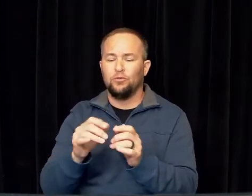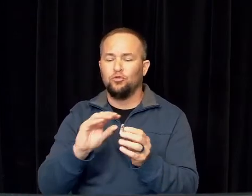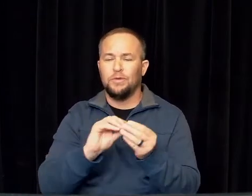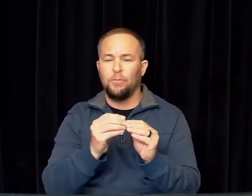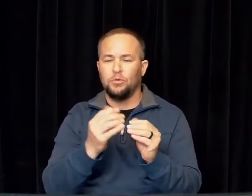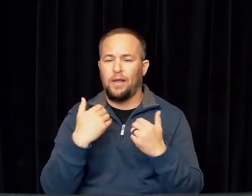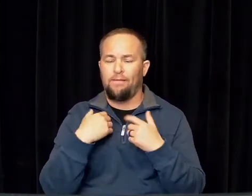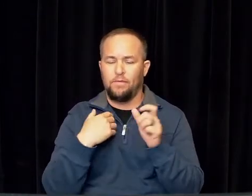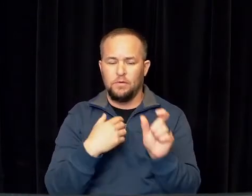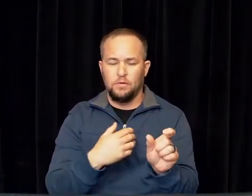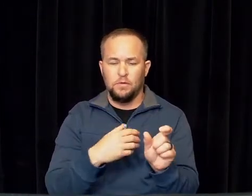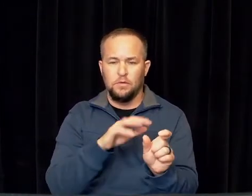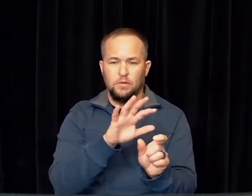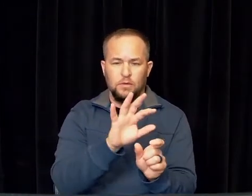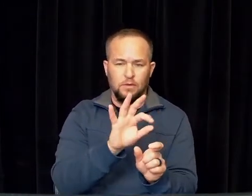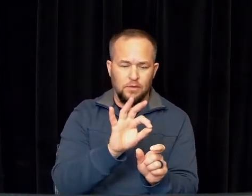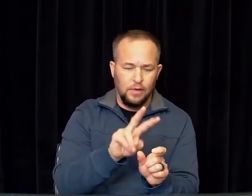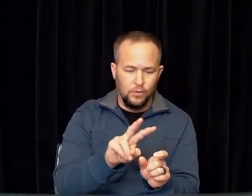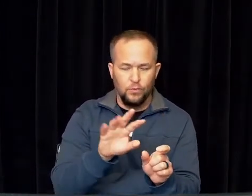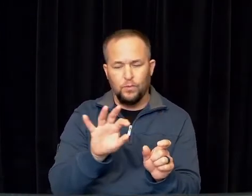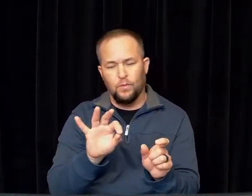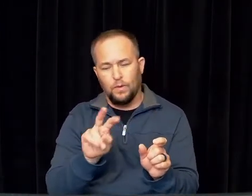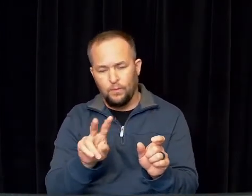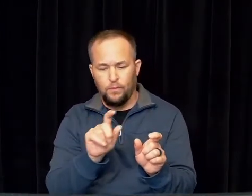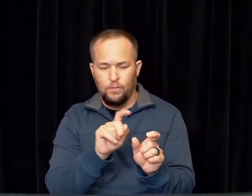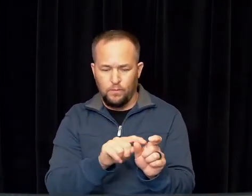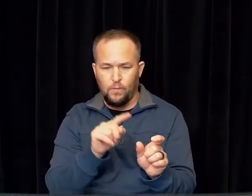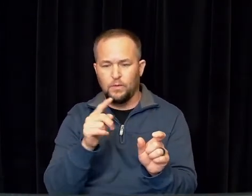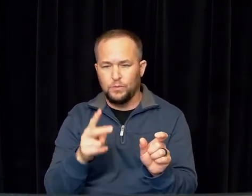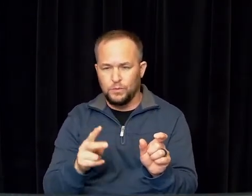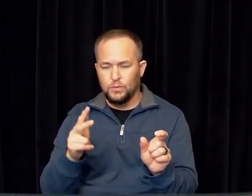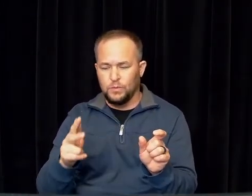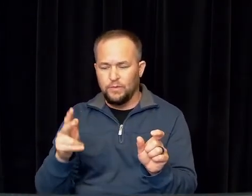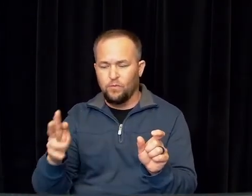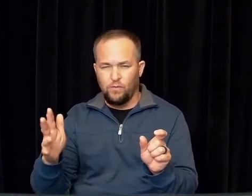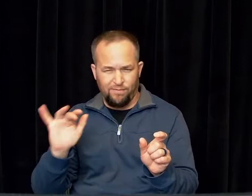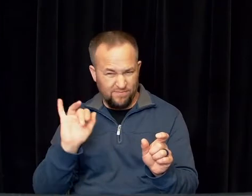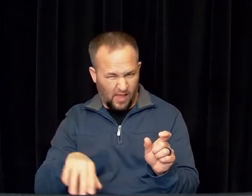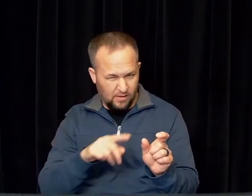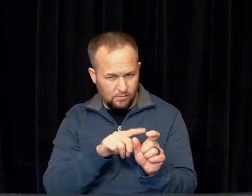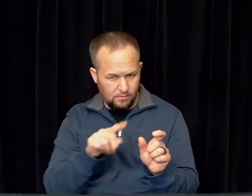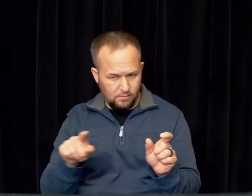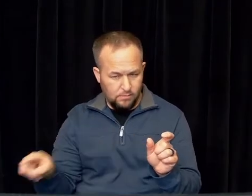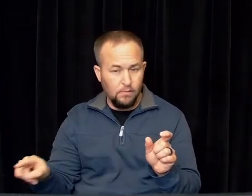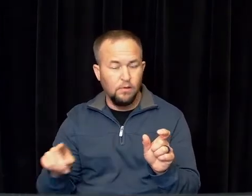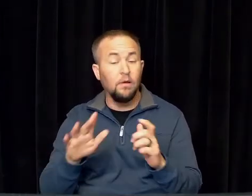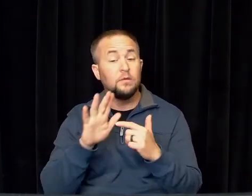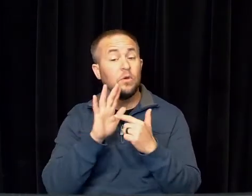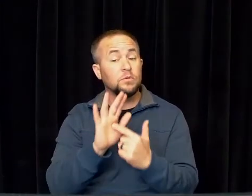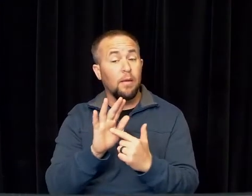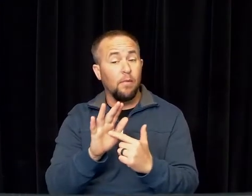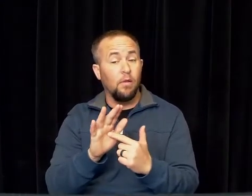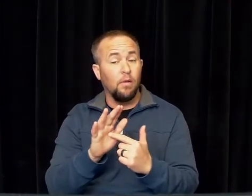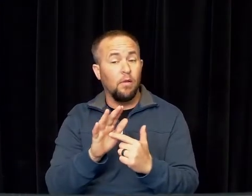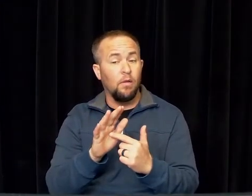of numbers in this set. So, using our example, we have the numbers, I'll just kind of back over